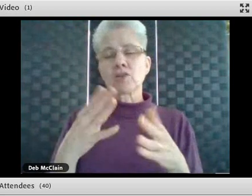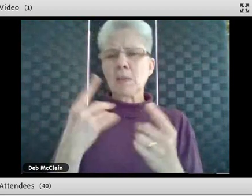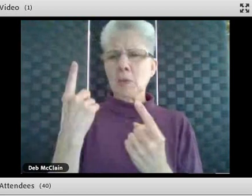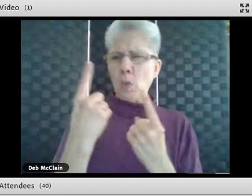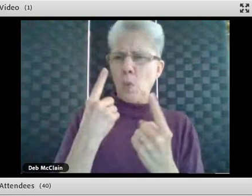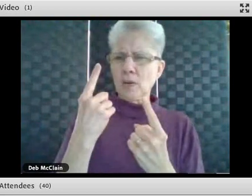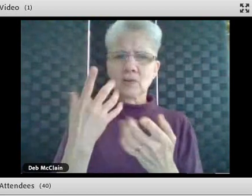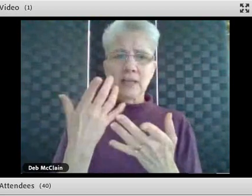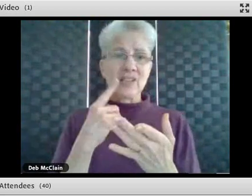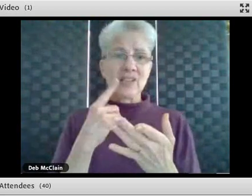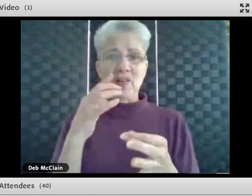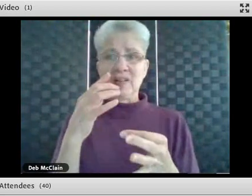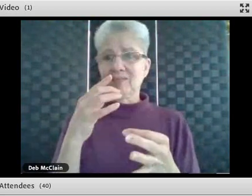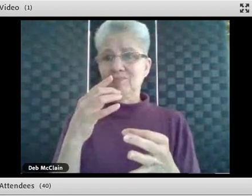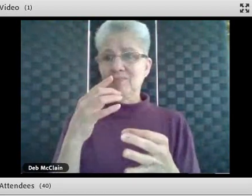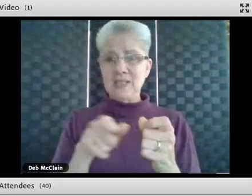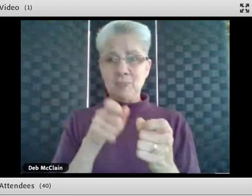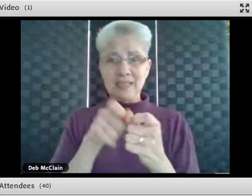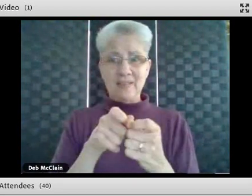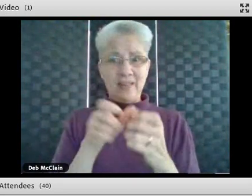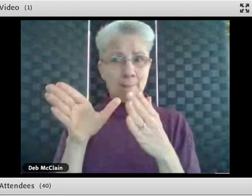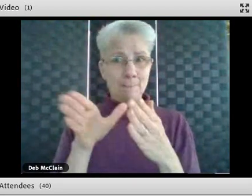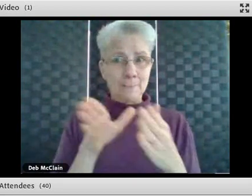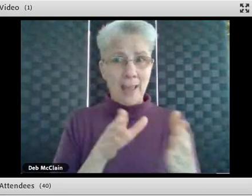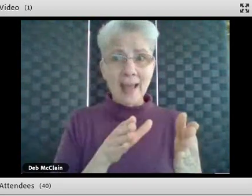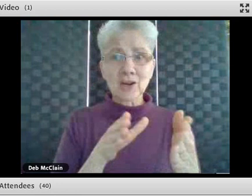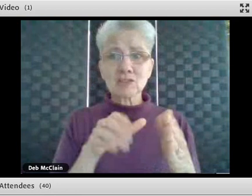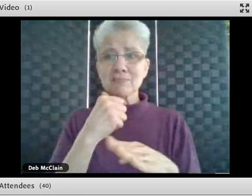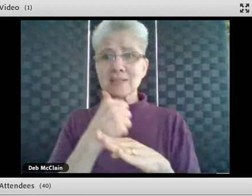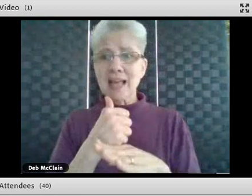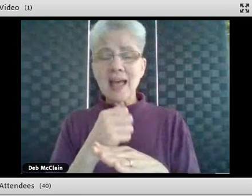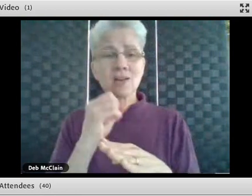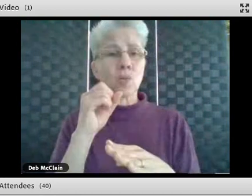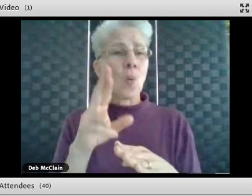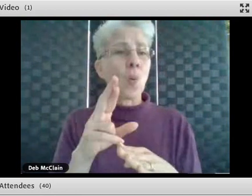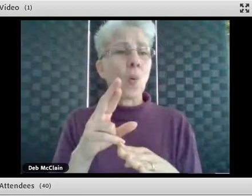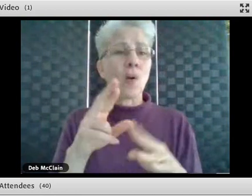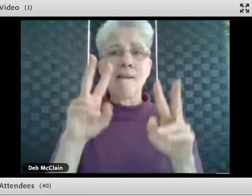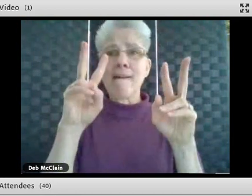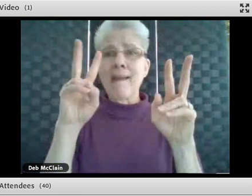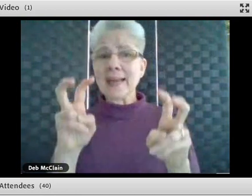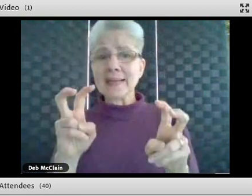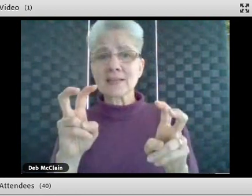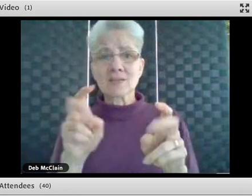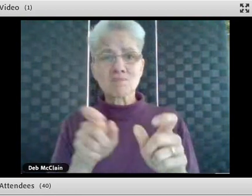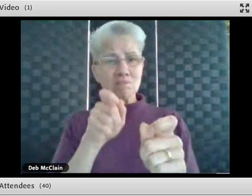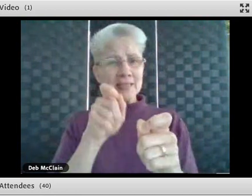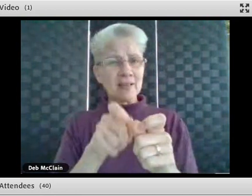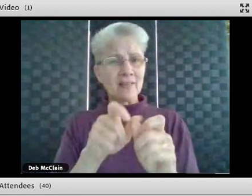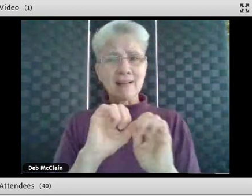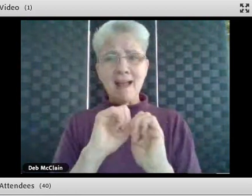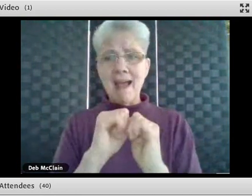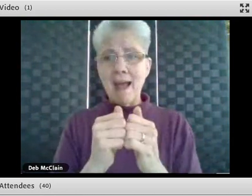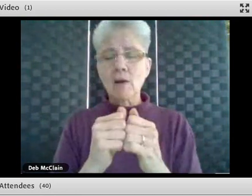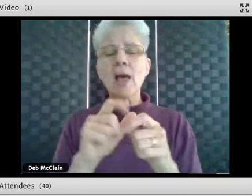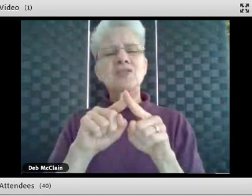Well, is there a certain pattern to these headings?" And, you know, there's different ways they can be presented,